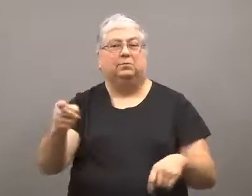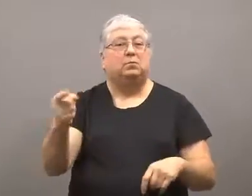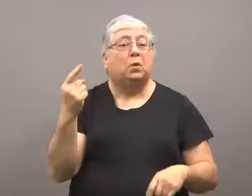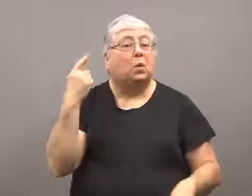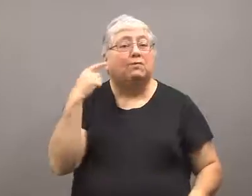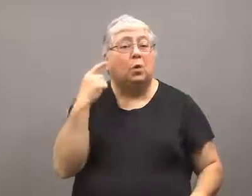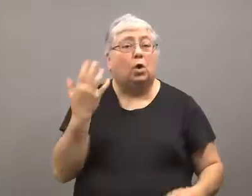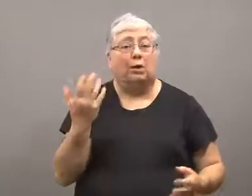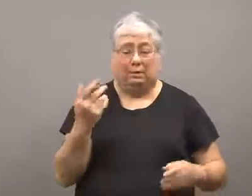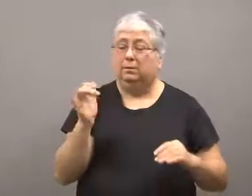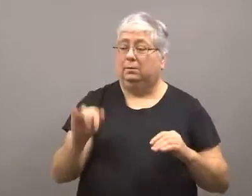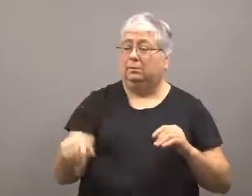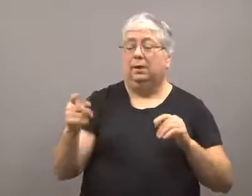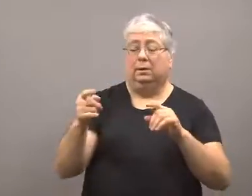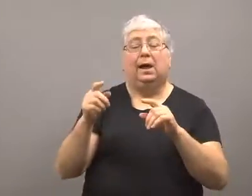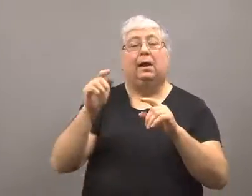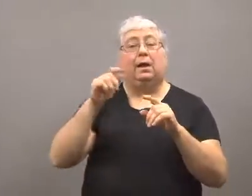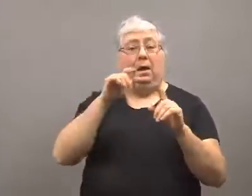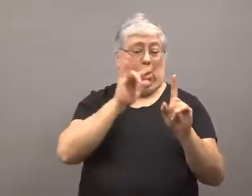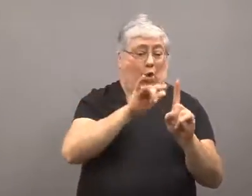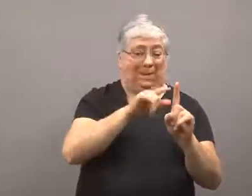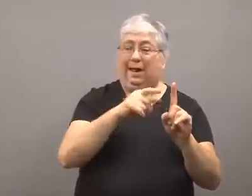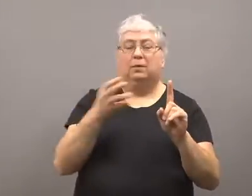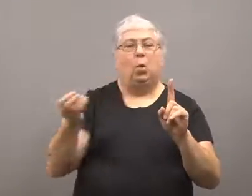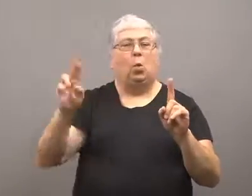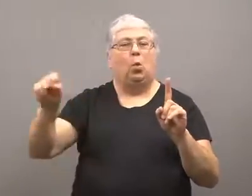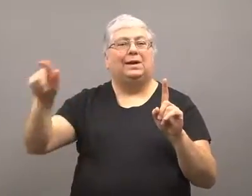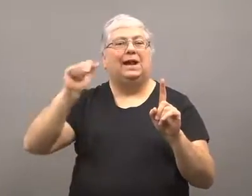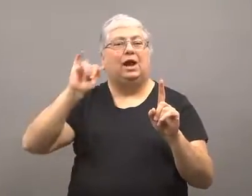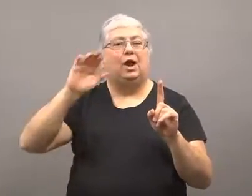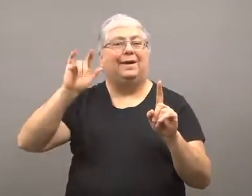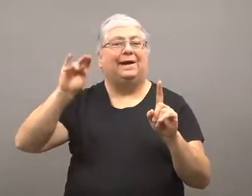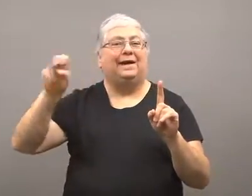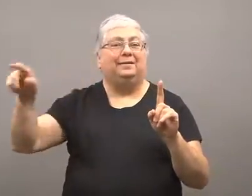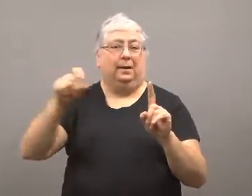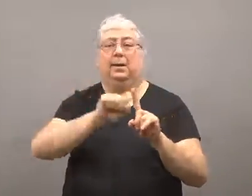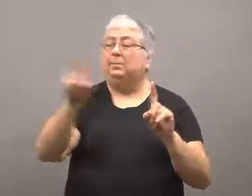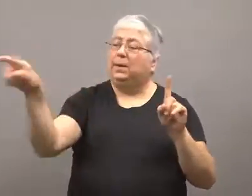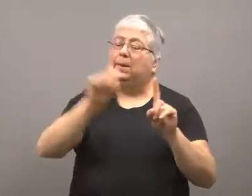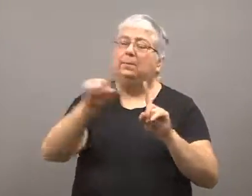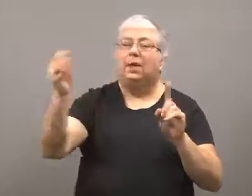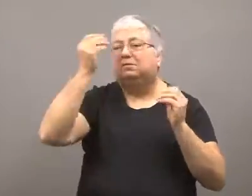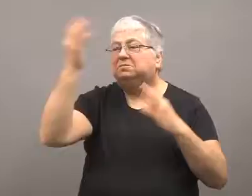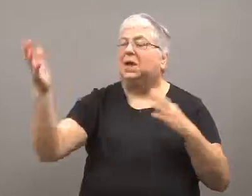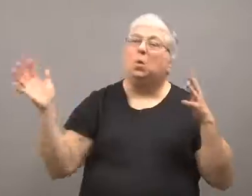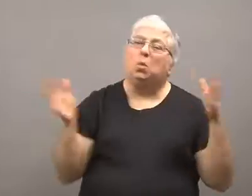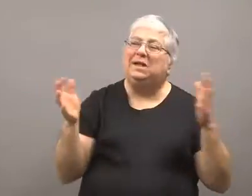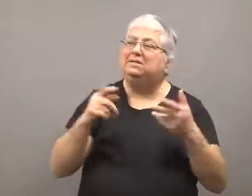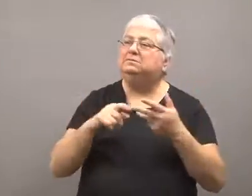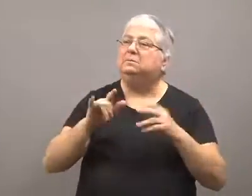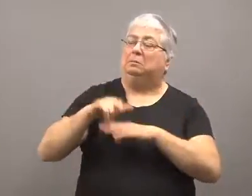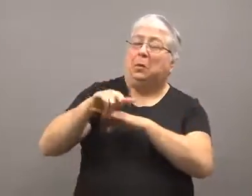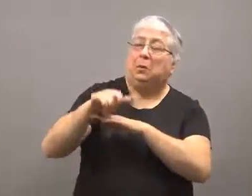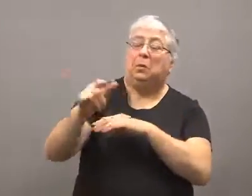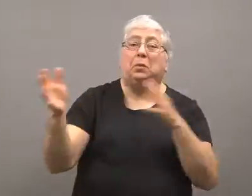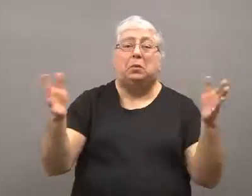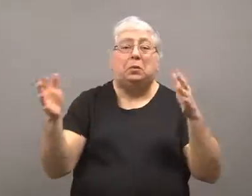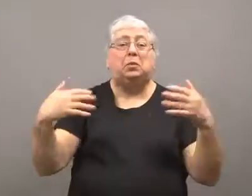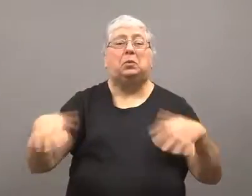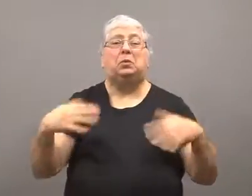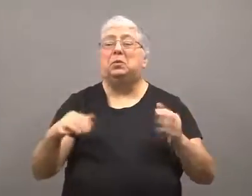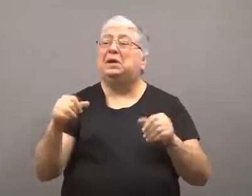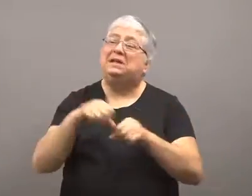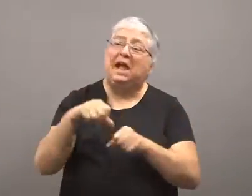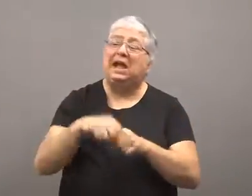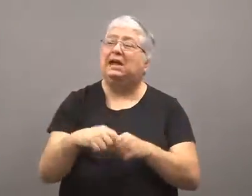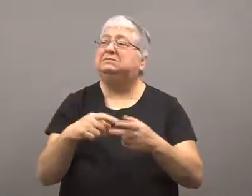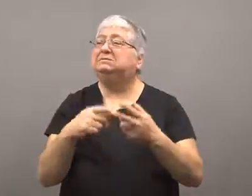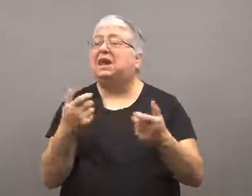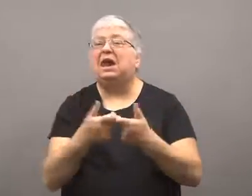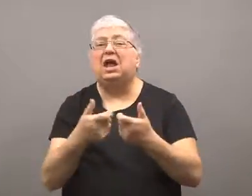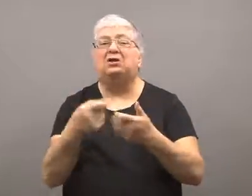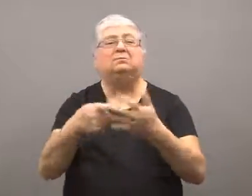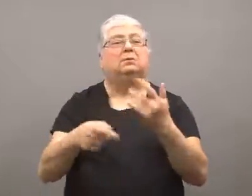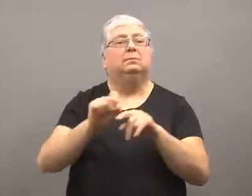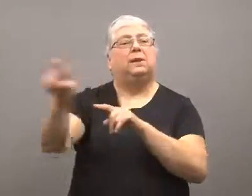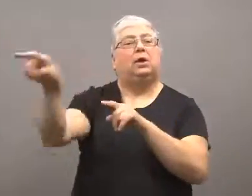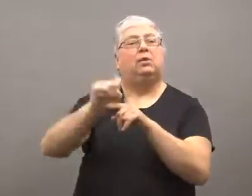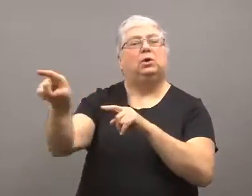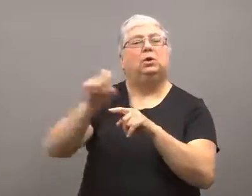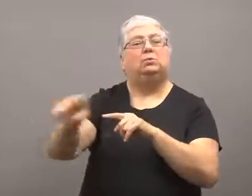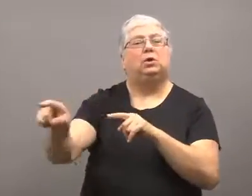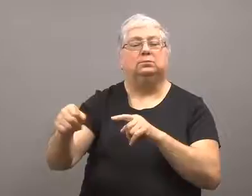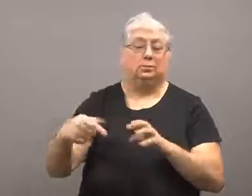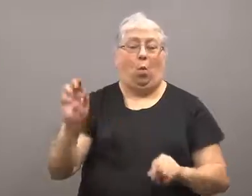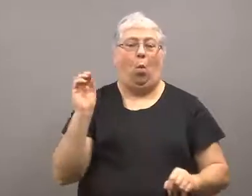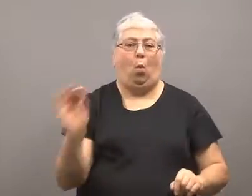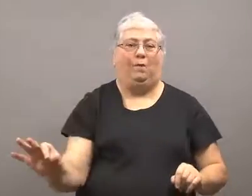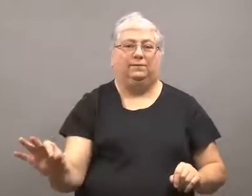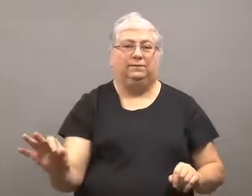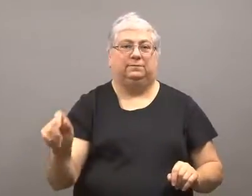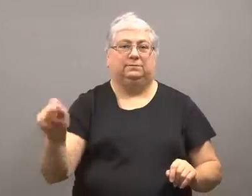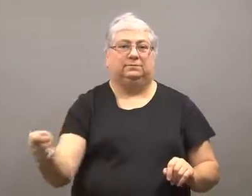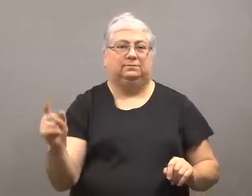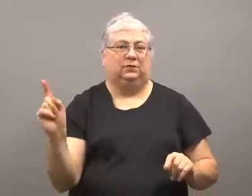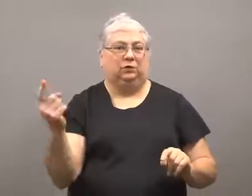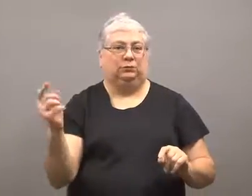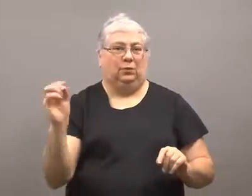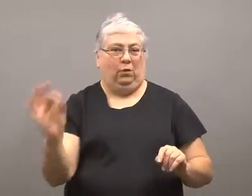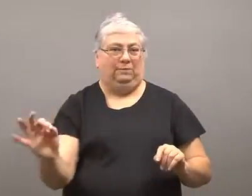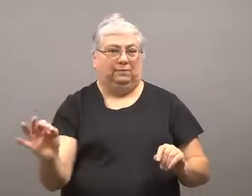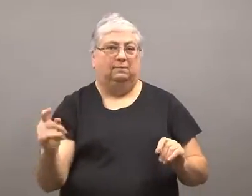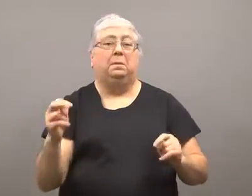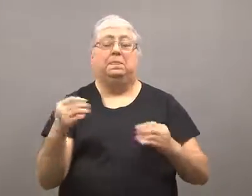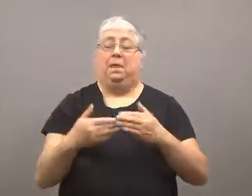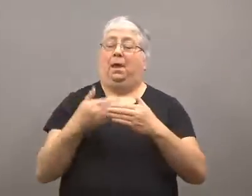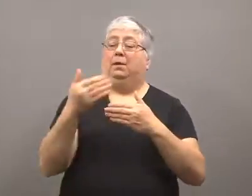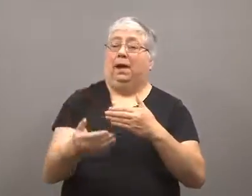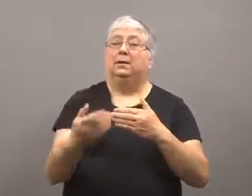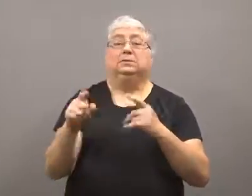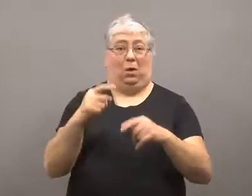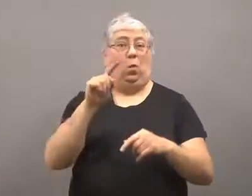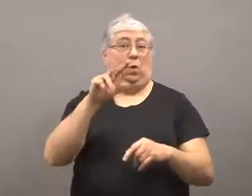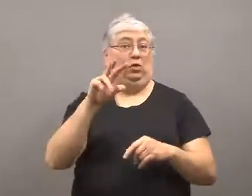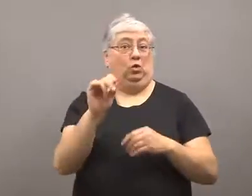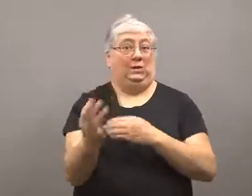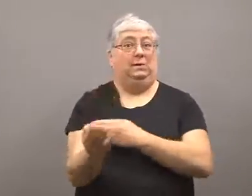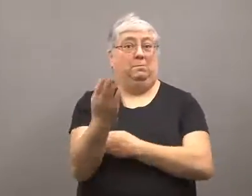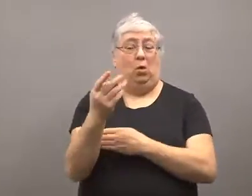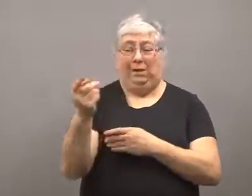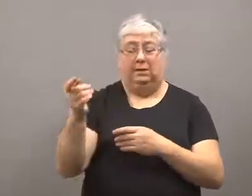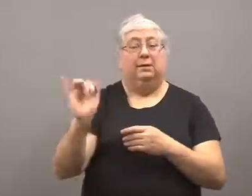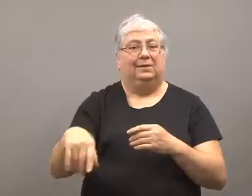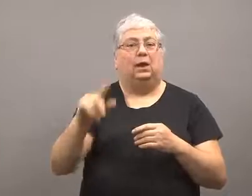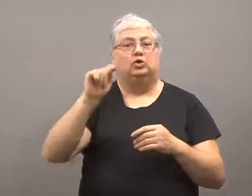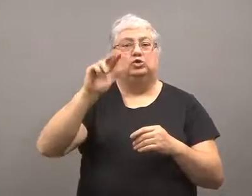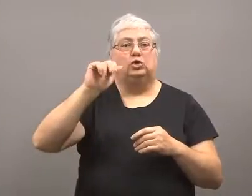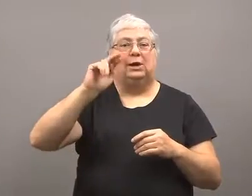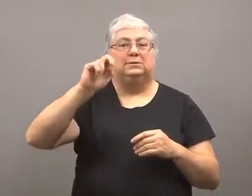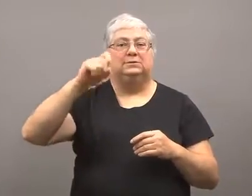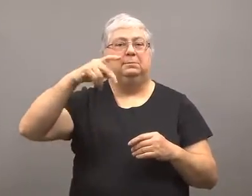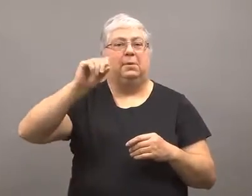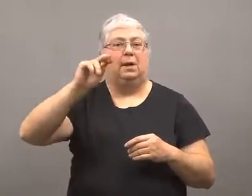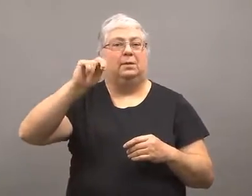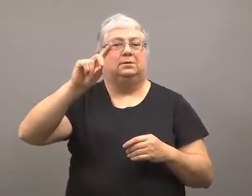which transmits turbulence, fuel and systems data to the airline was turned off.